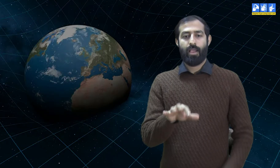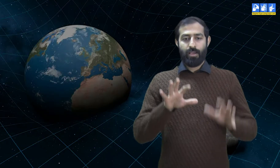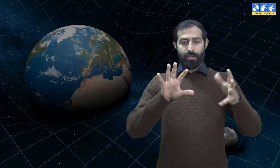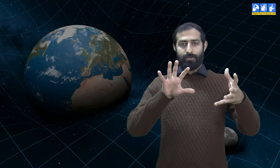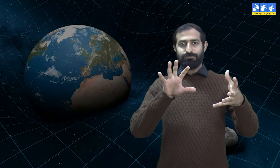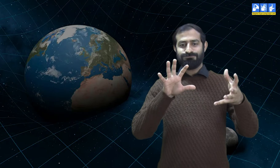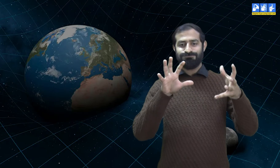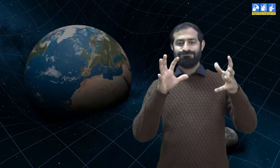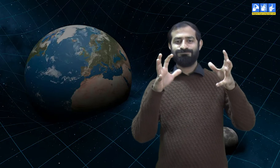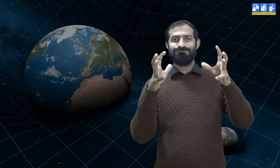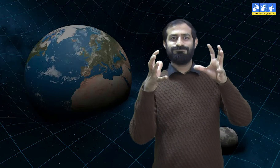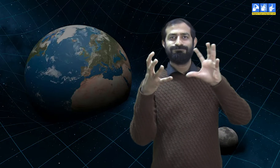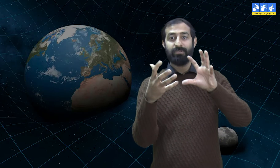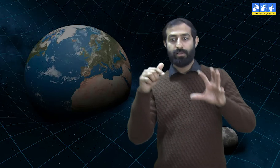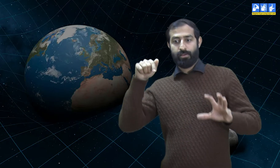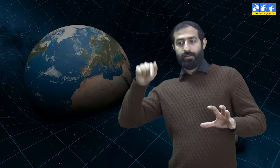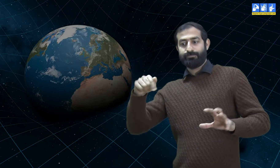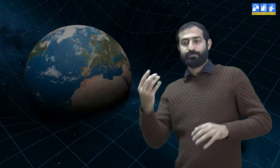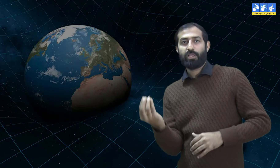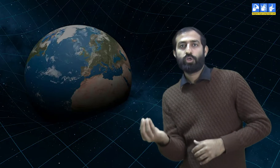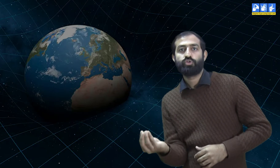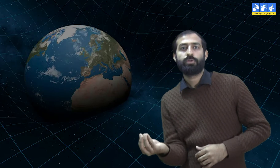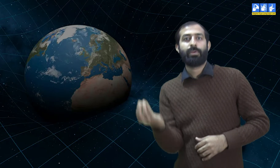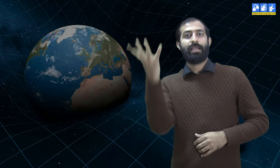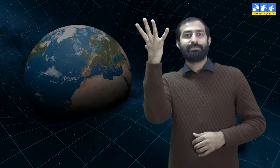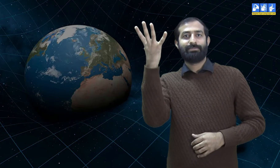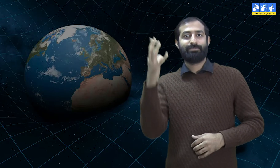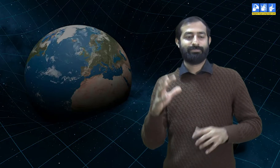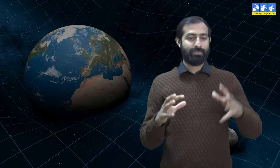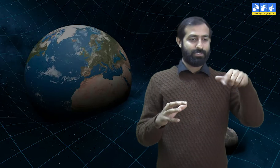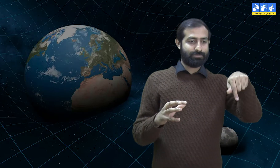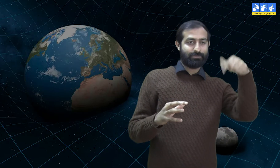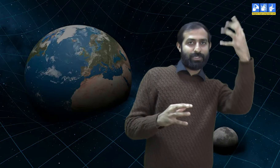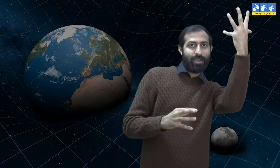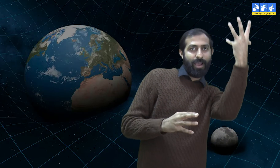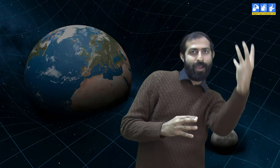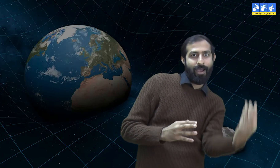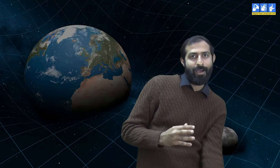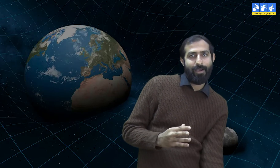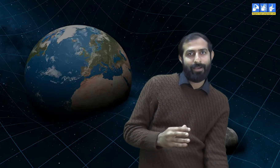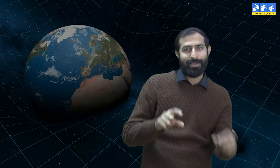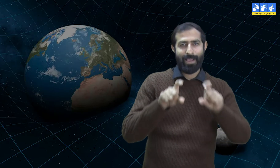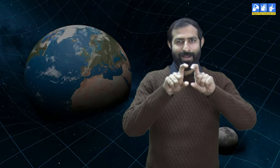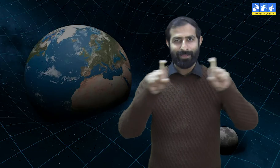We know that the Earth revolves around the Sun, which formed day and night.